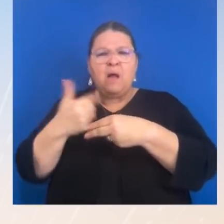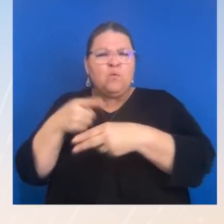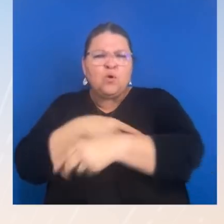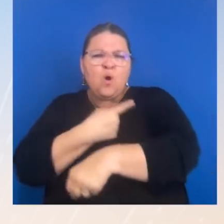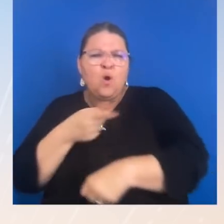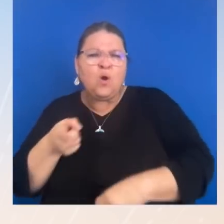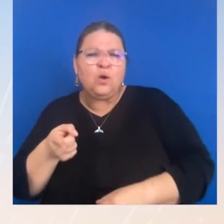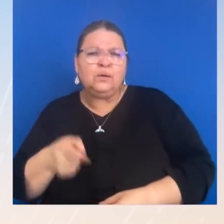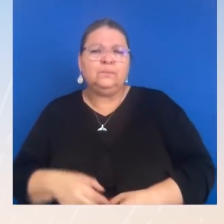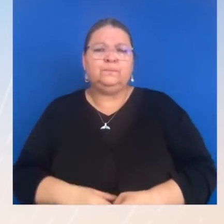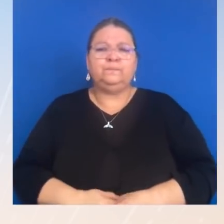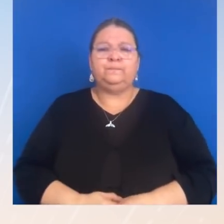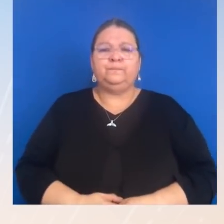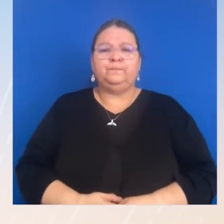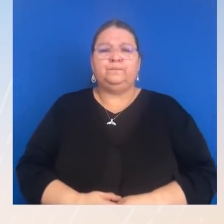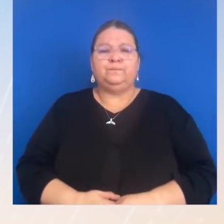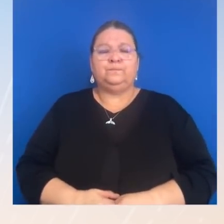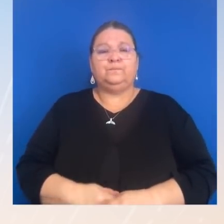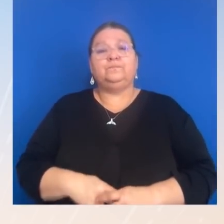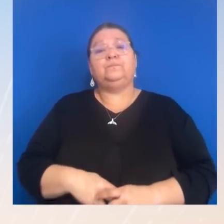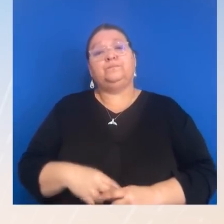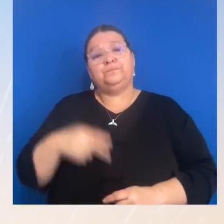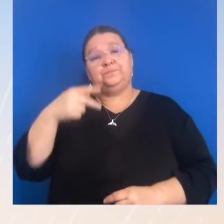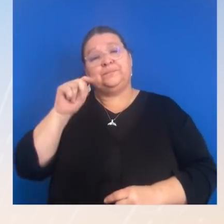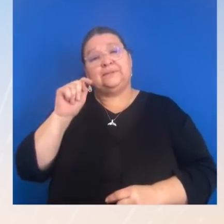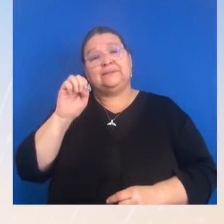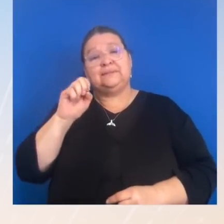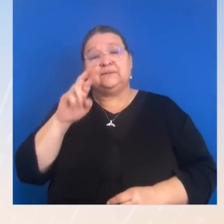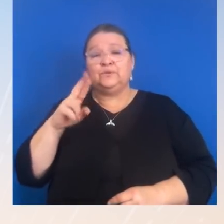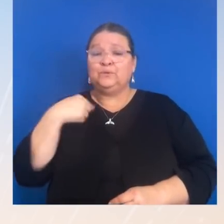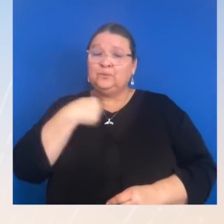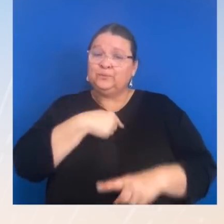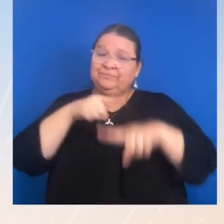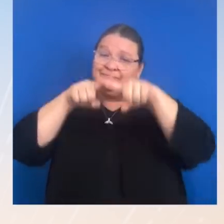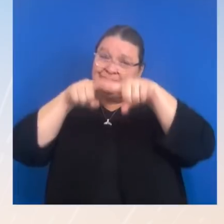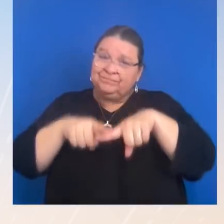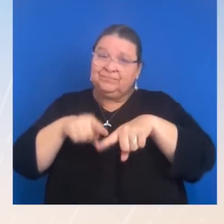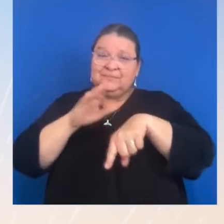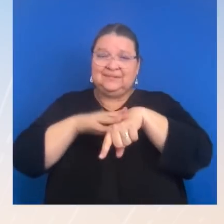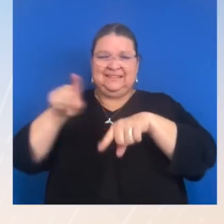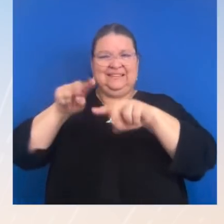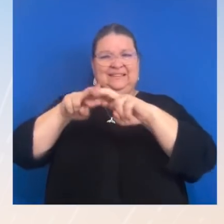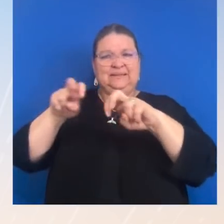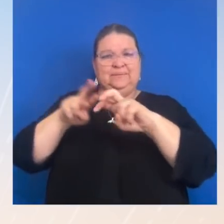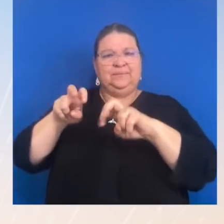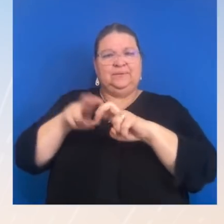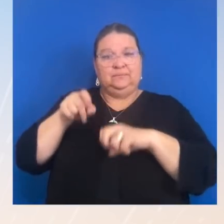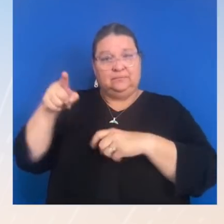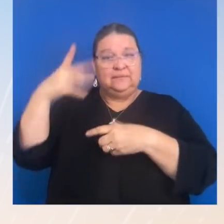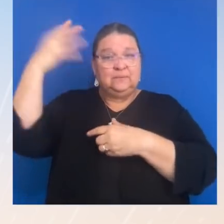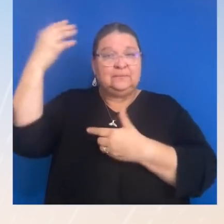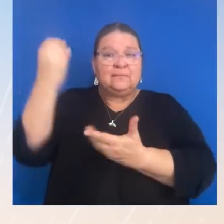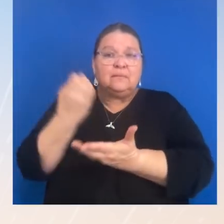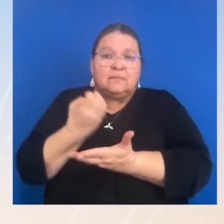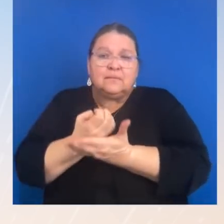on the assessments of the Federal Reserve and of outside economic analysts who give an assessment of how long it will last.